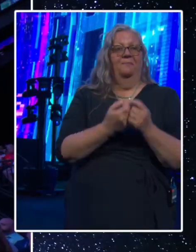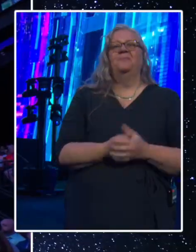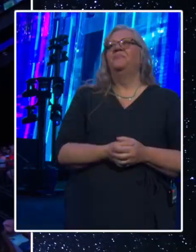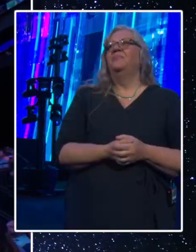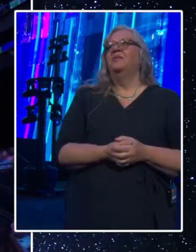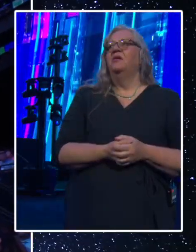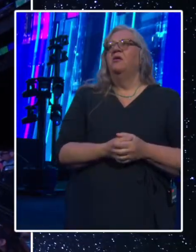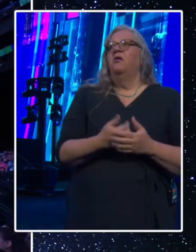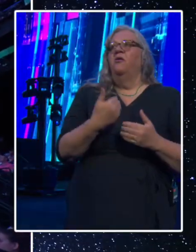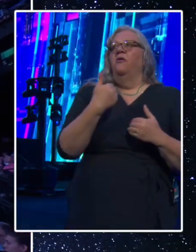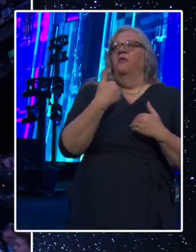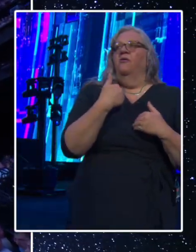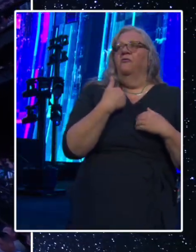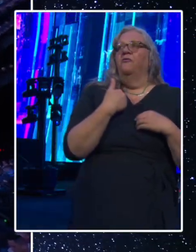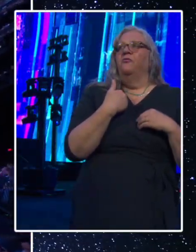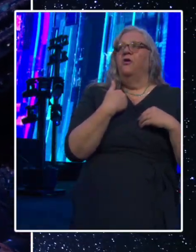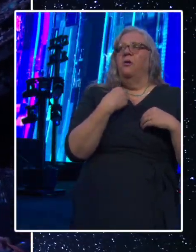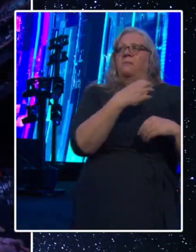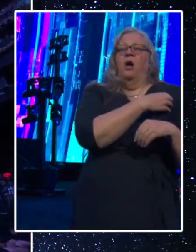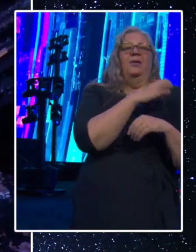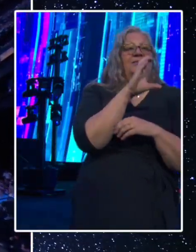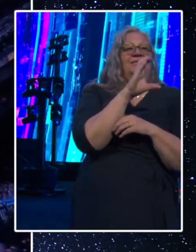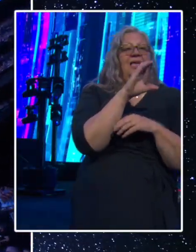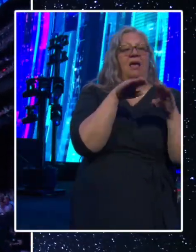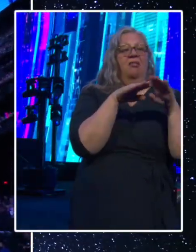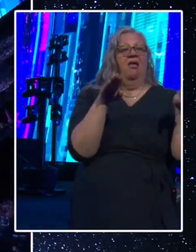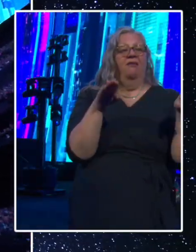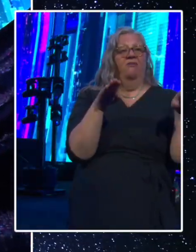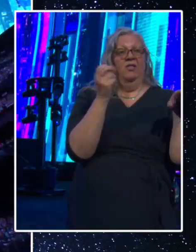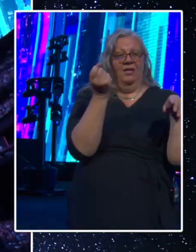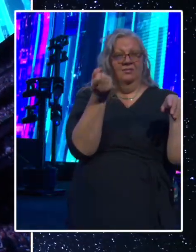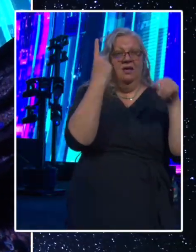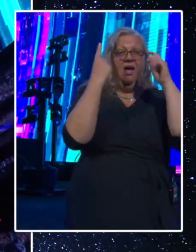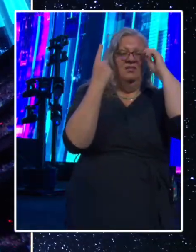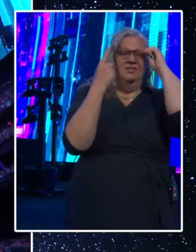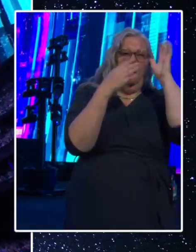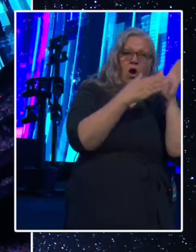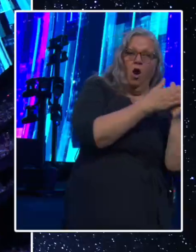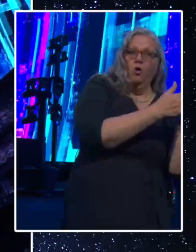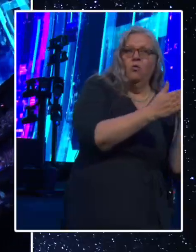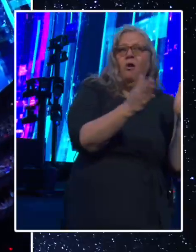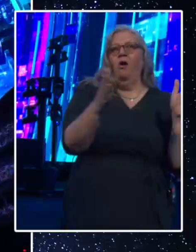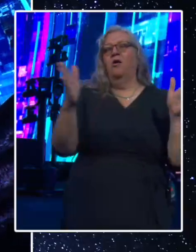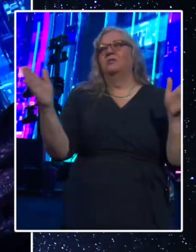So from power and C-level insights to AI agents across functions,